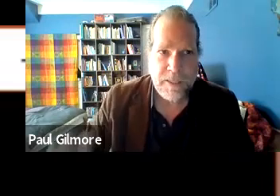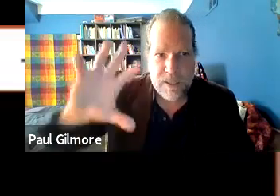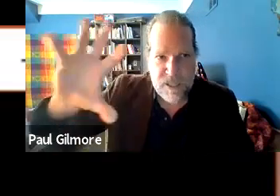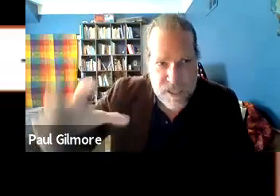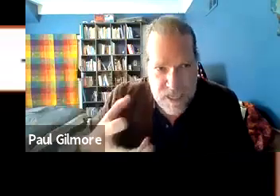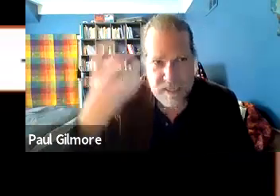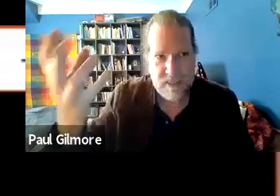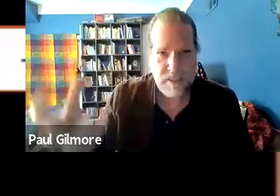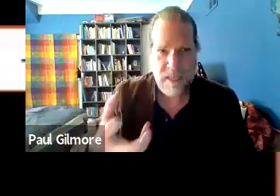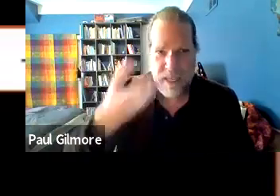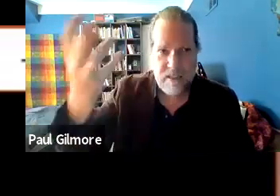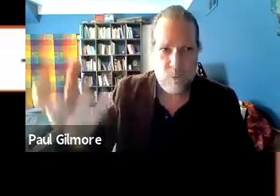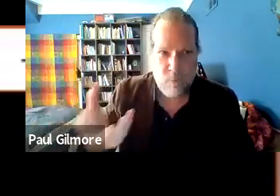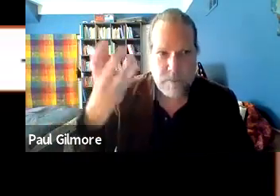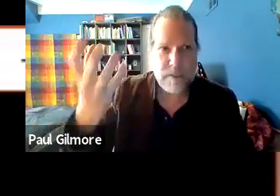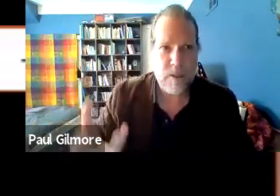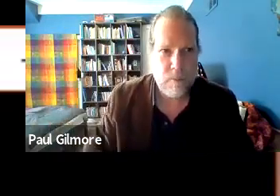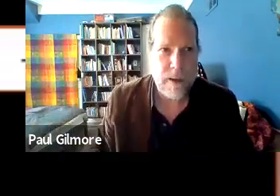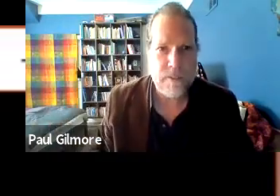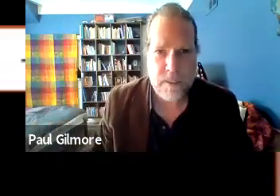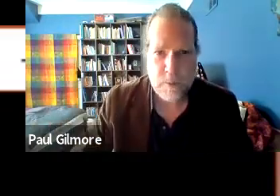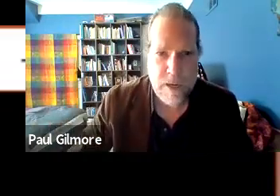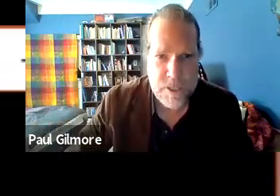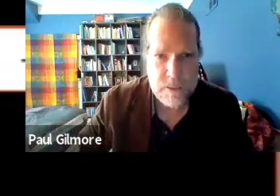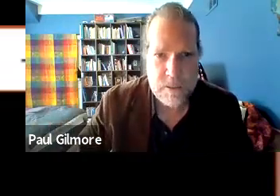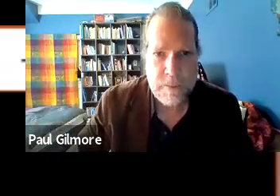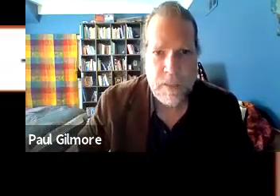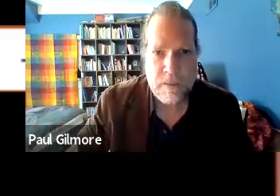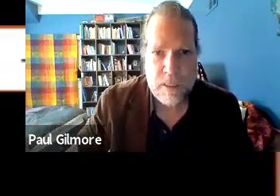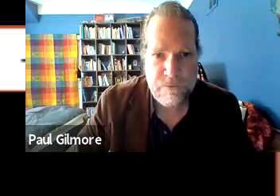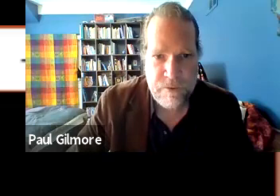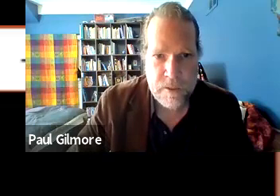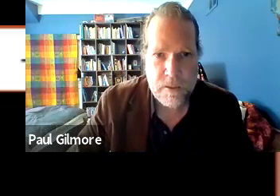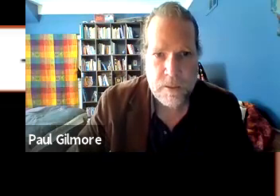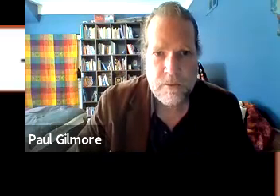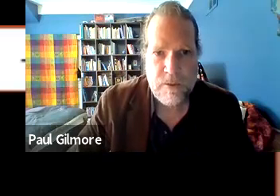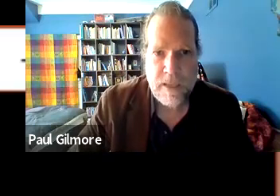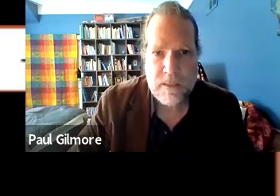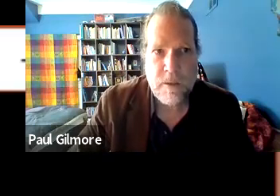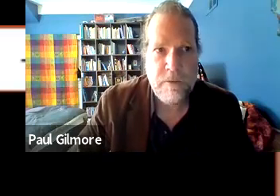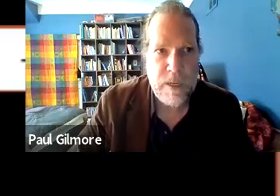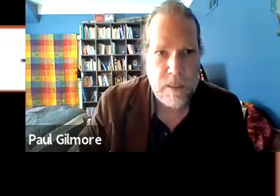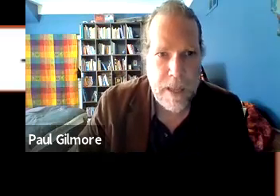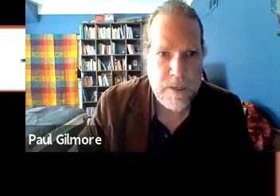And you can see it in the rhetoric around immigration, this fear that if we allow